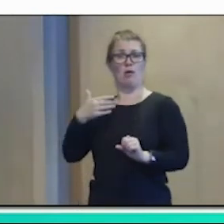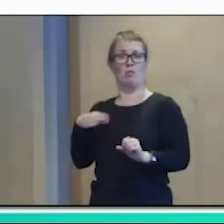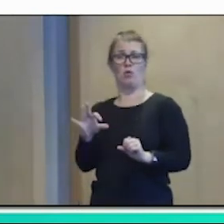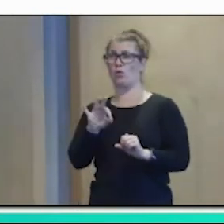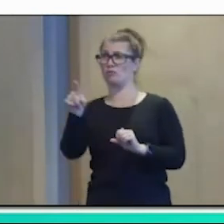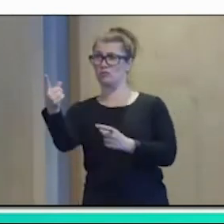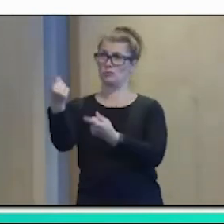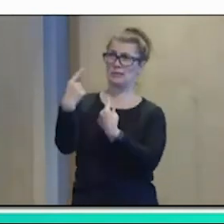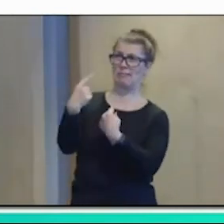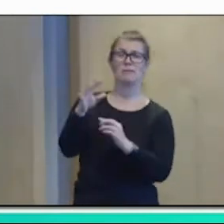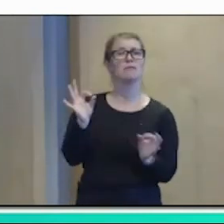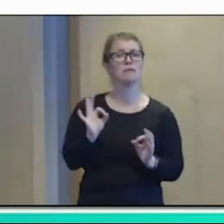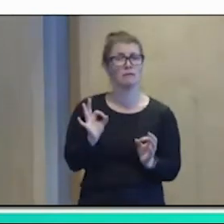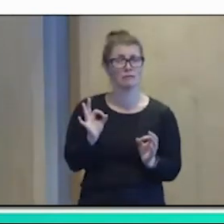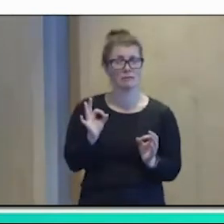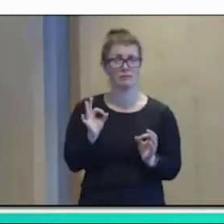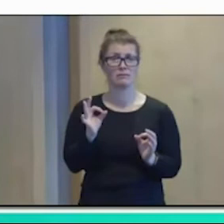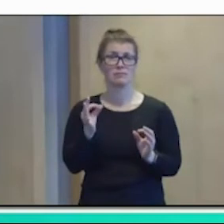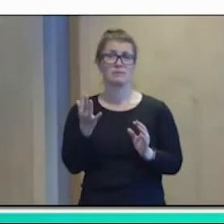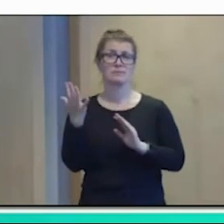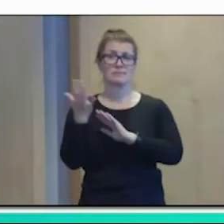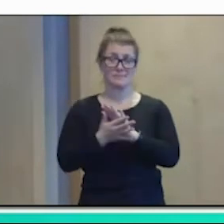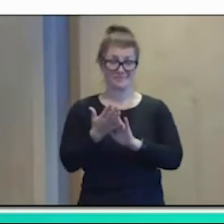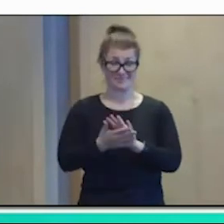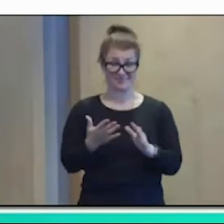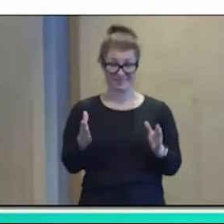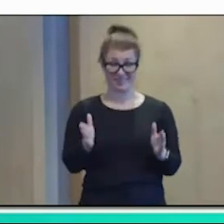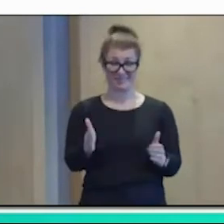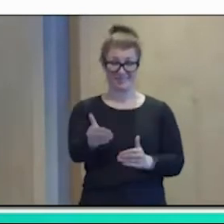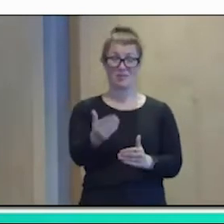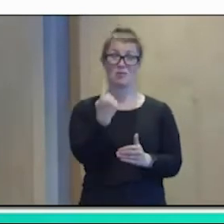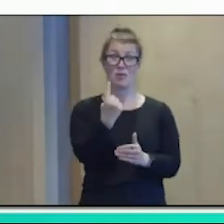So that means that instead of just having a one megawatt battery you actually need to have 4.2